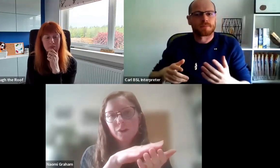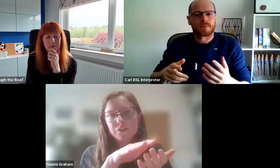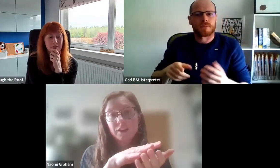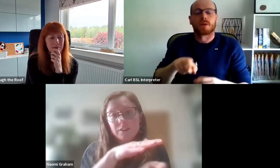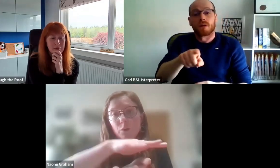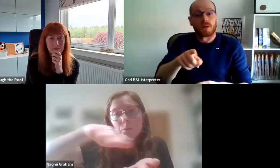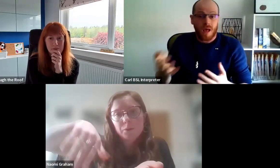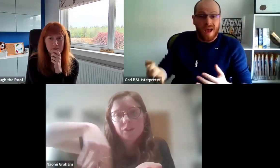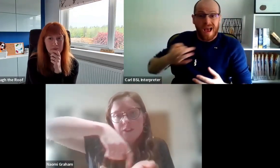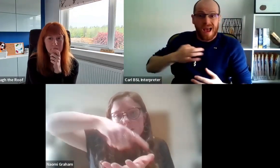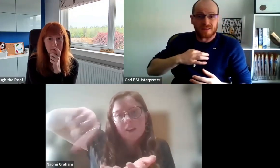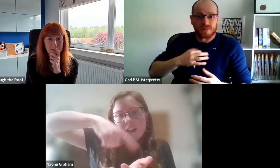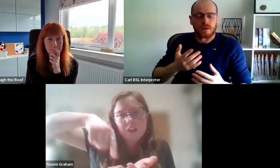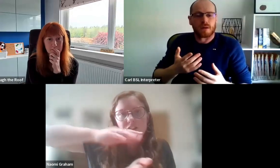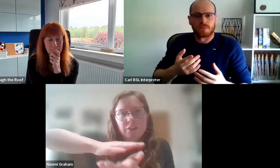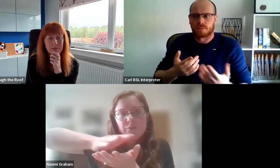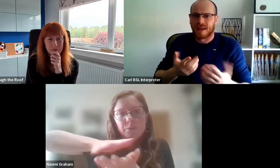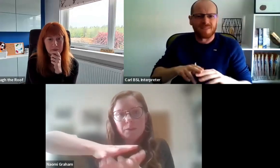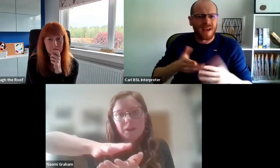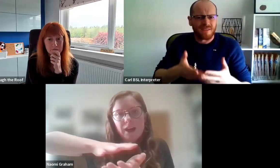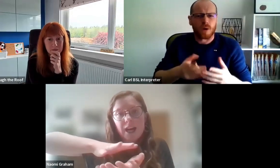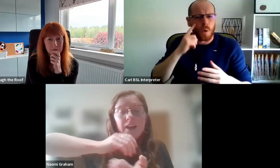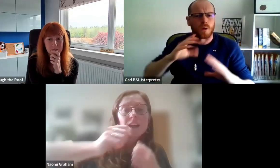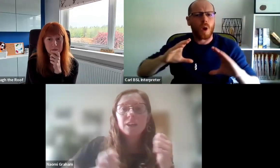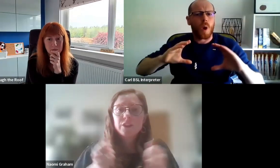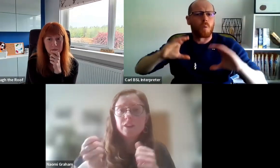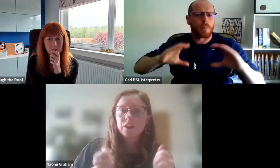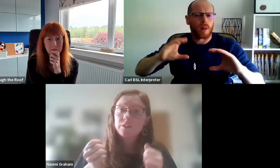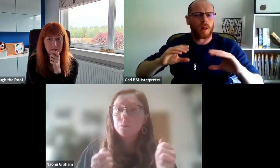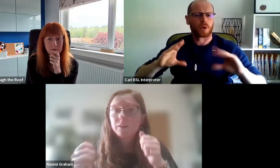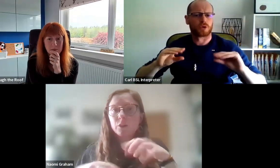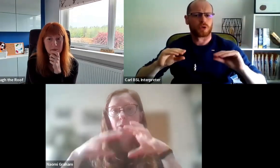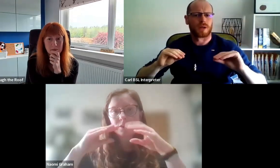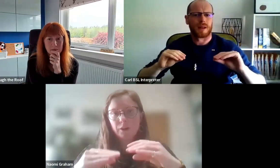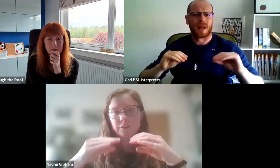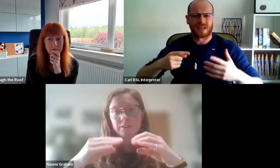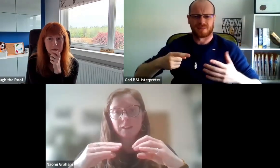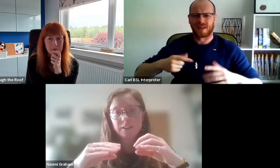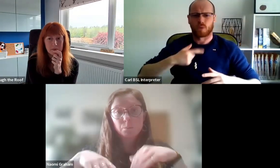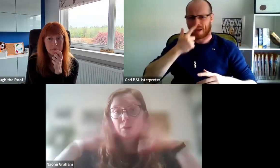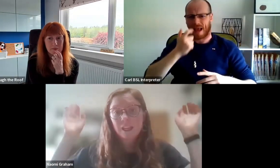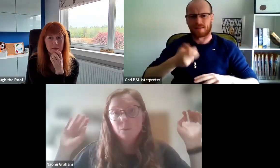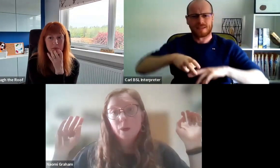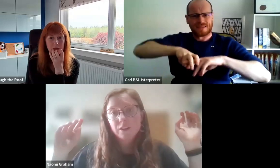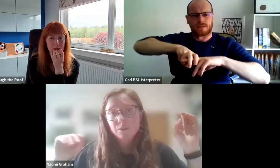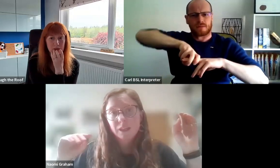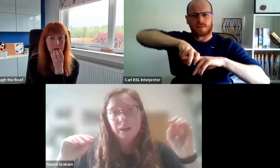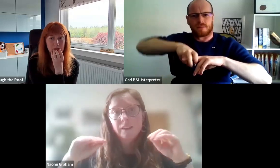wobble cushion', so a wobble cushion, circular cushion, filled with a bit of air, gives you the chance to wiggle your bottom whilst you're sitting still. Brilliant. Works really well,